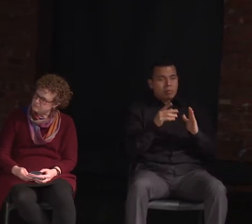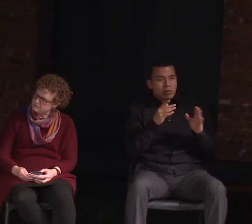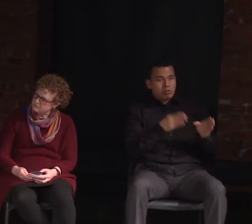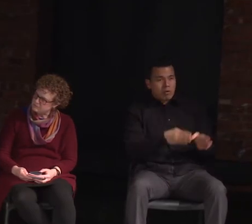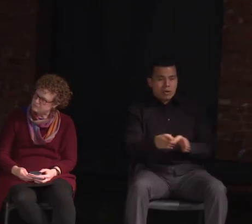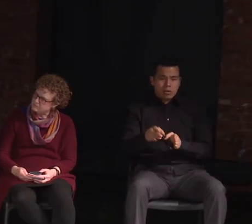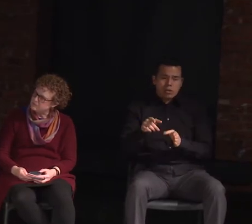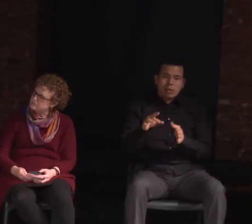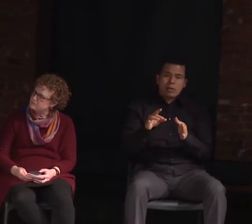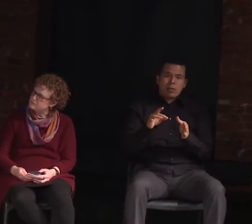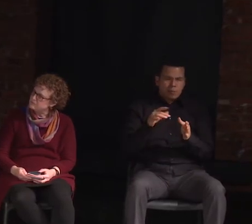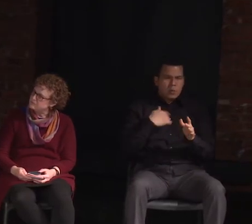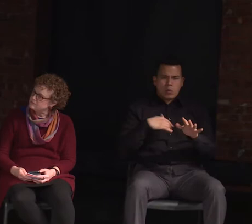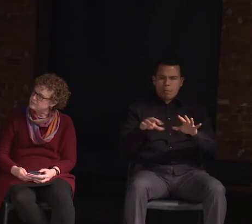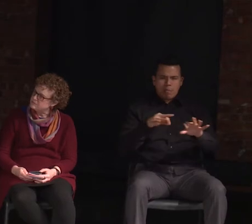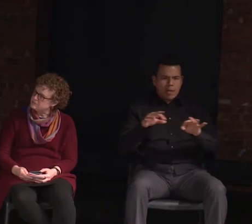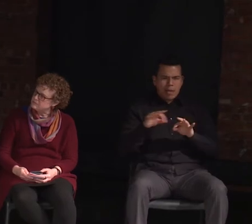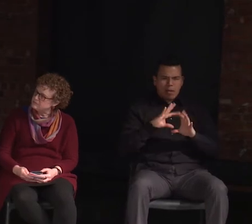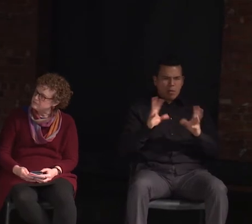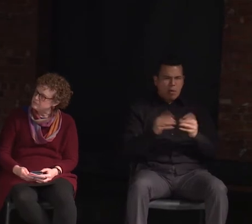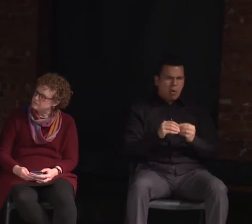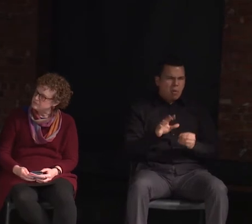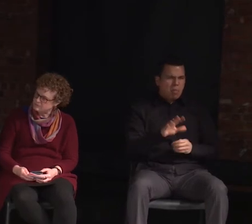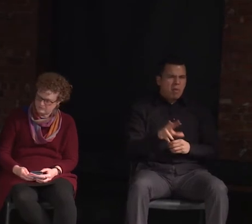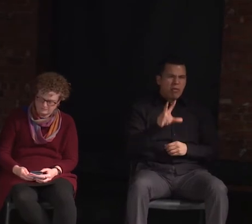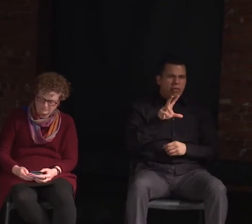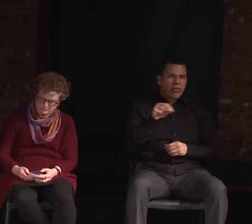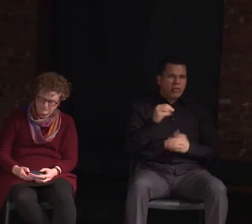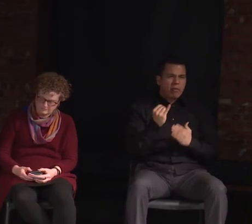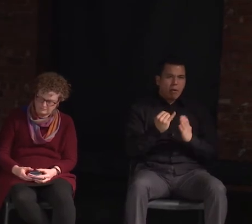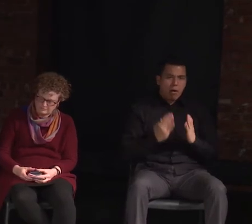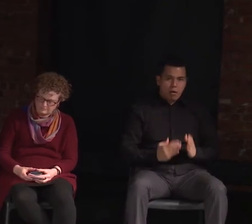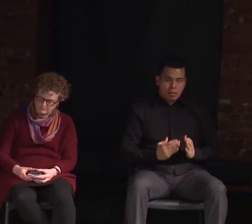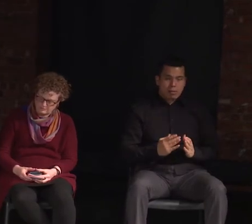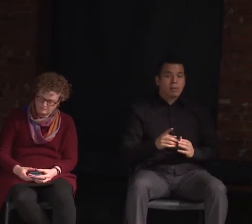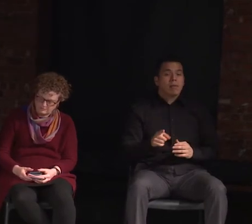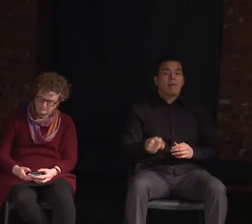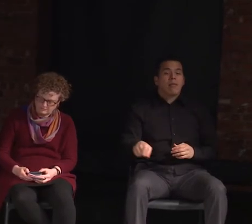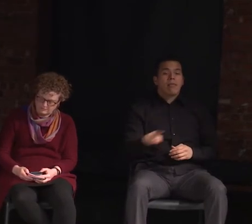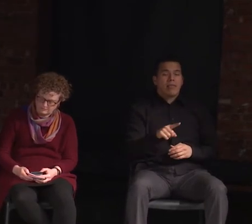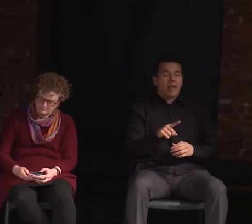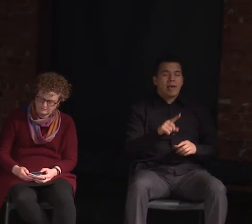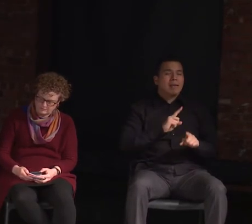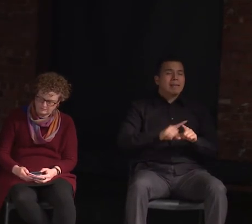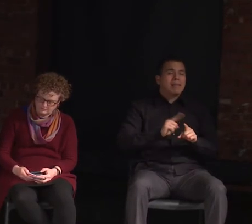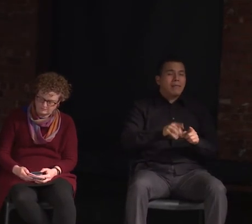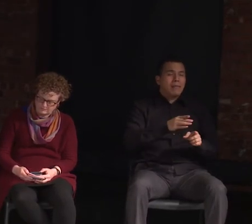We chose nearly 30 artists who are working across disciplines in this area to really